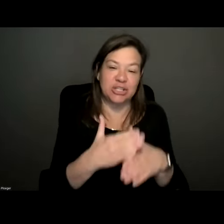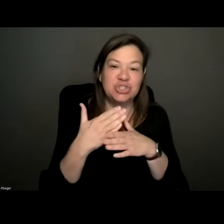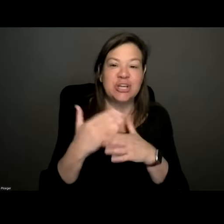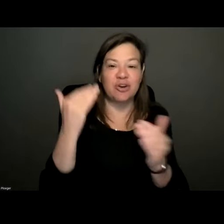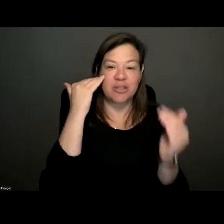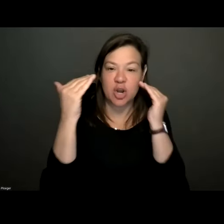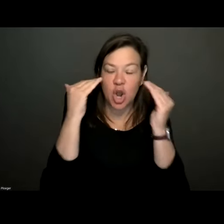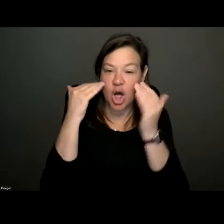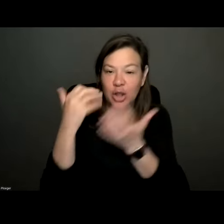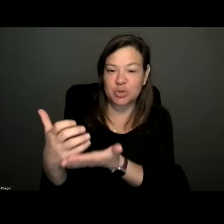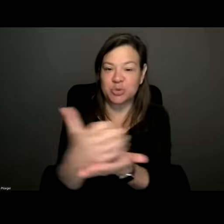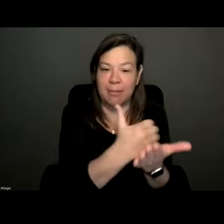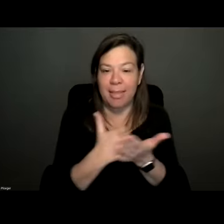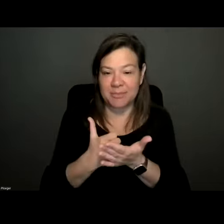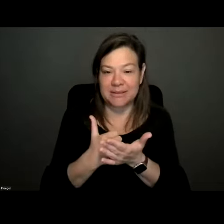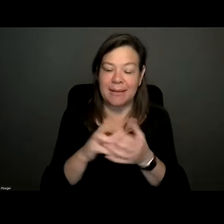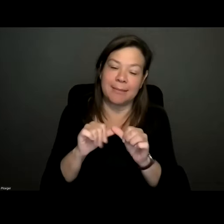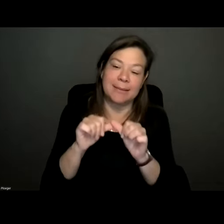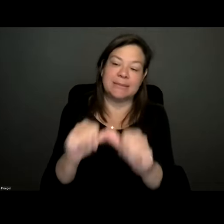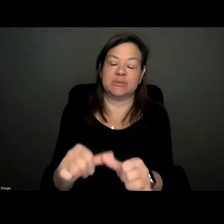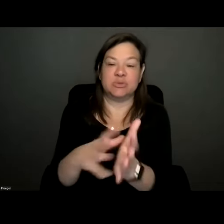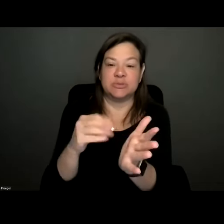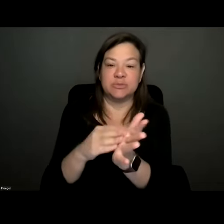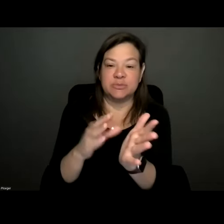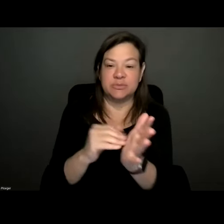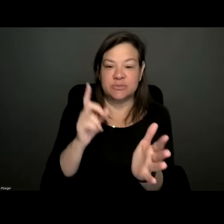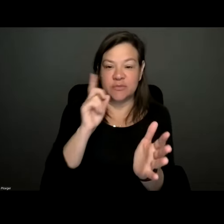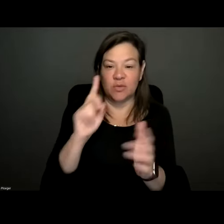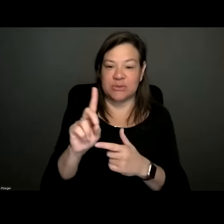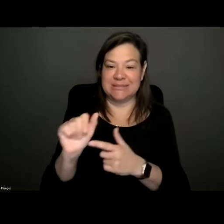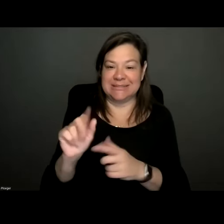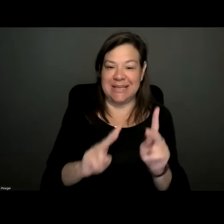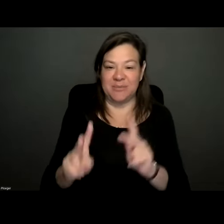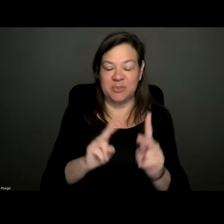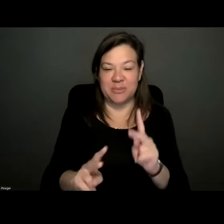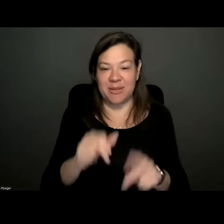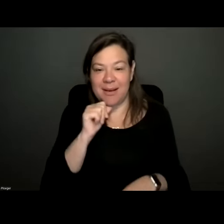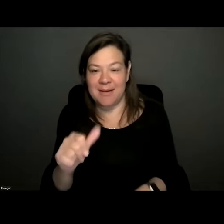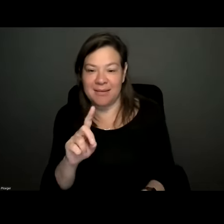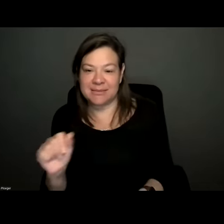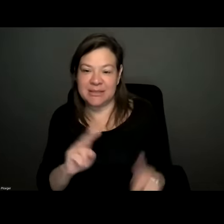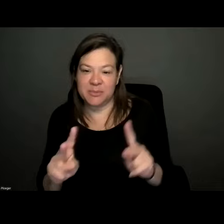and continuing to learn for, you know, for disabled people and non-disabled people alike.